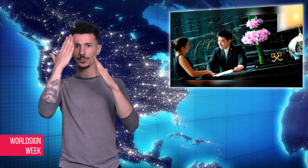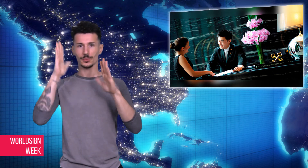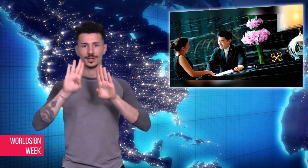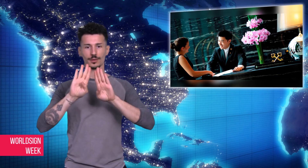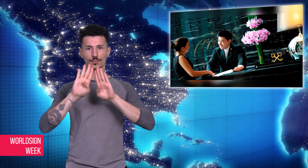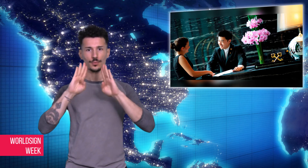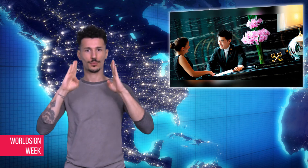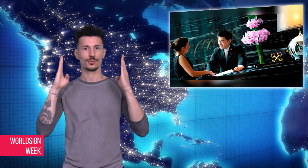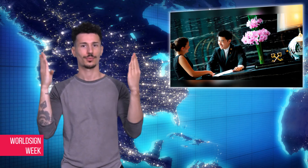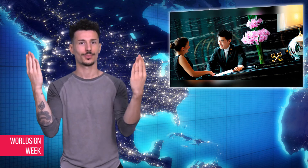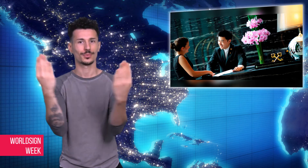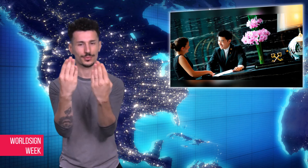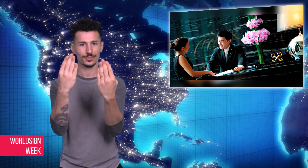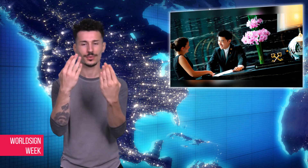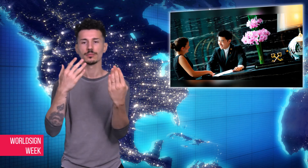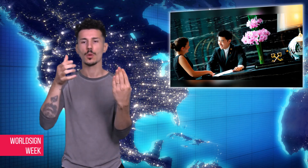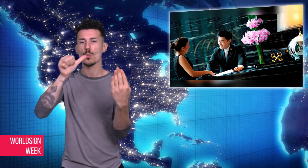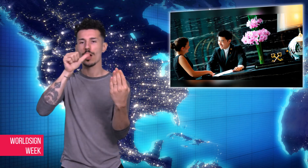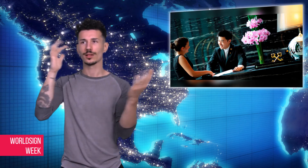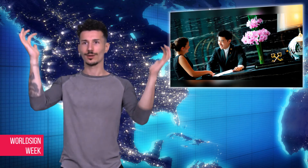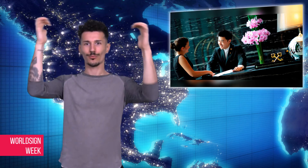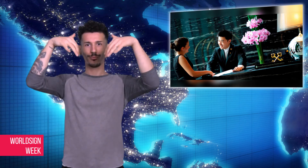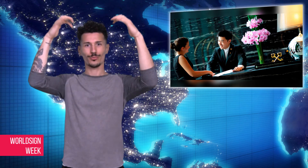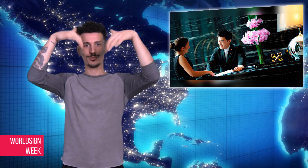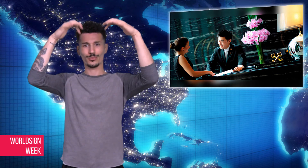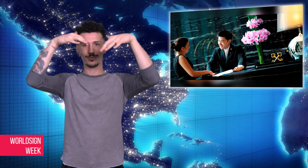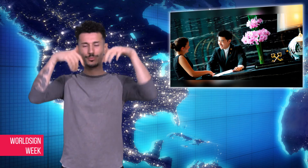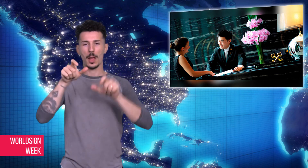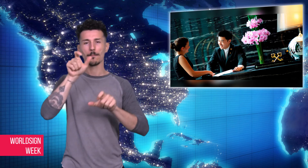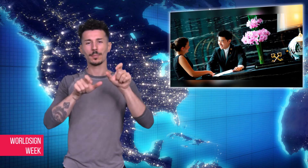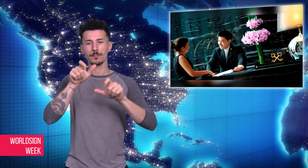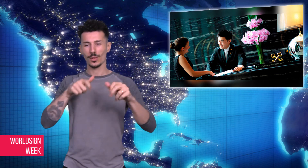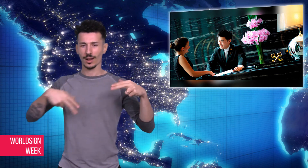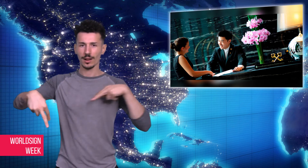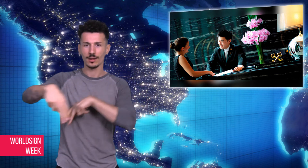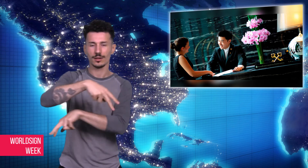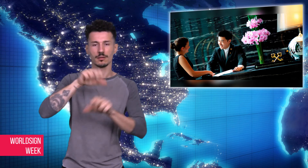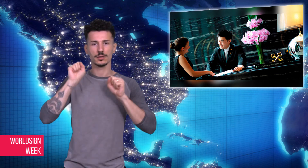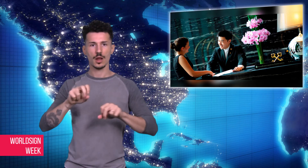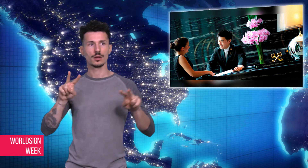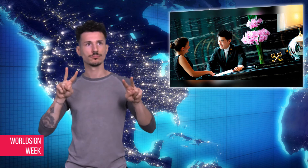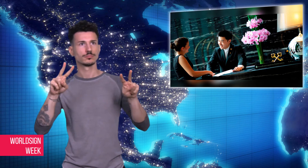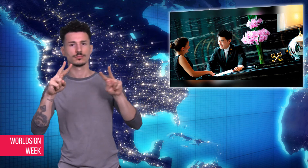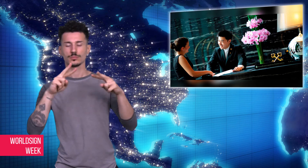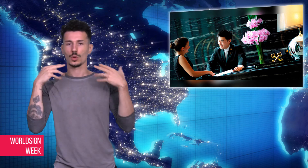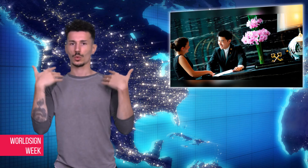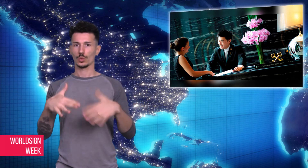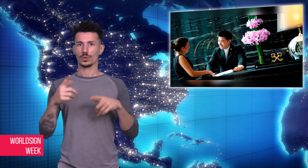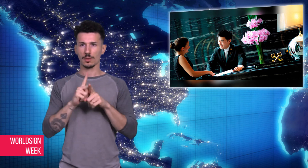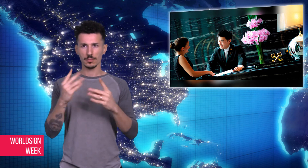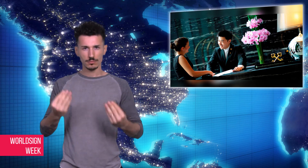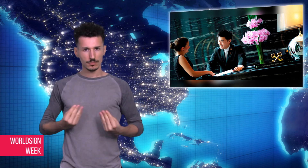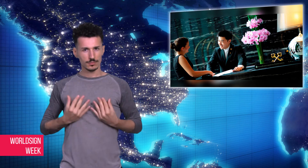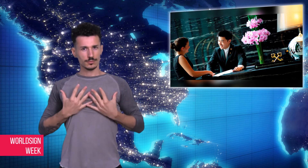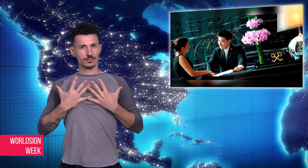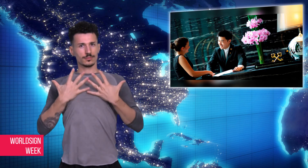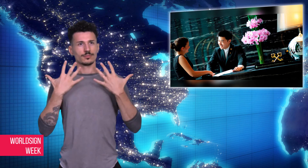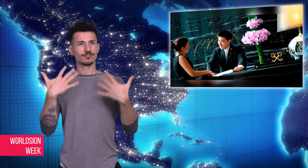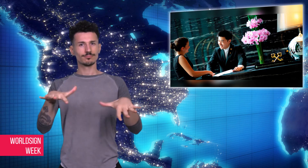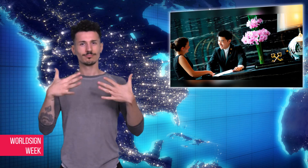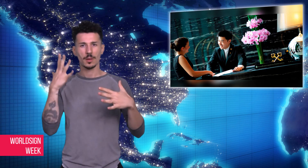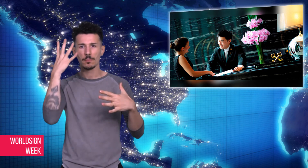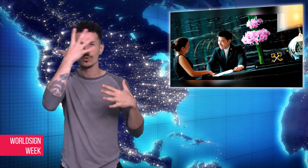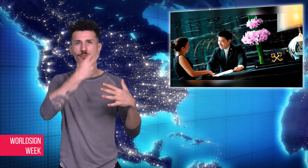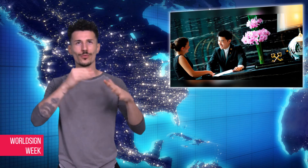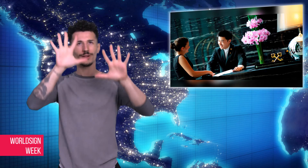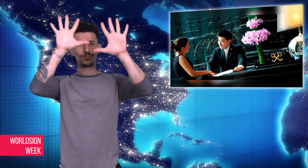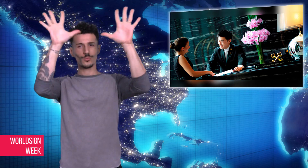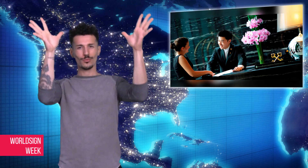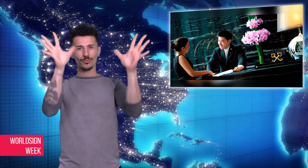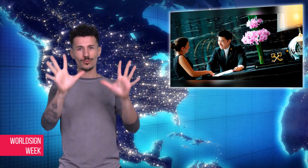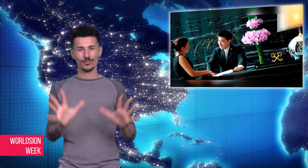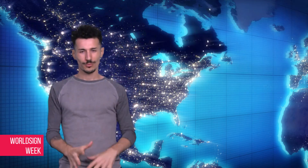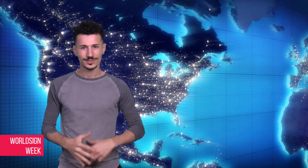surrounding cliffs which give astounding views.